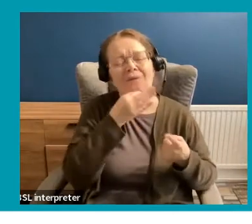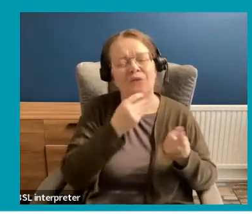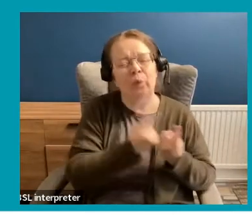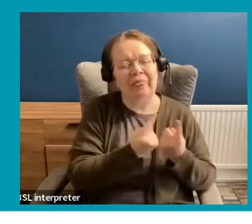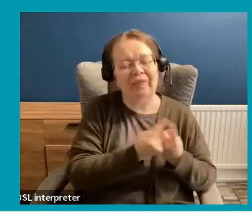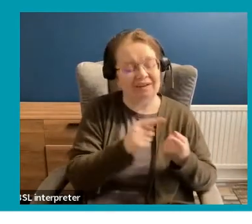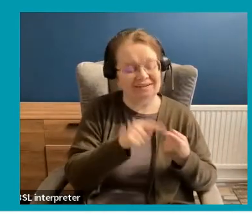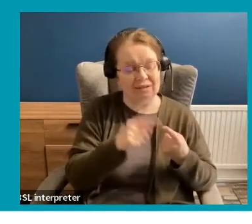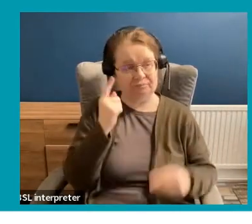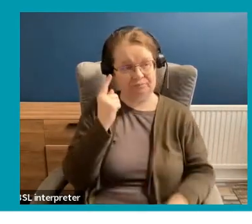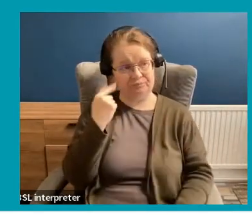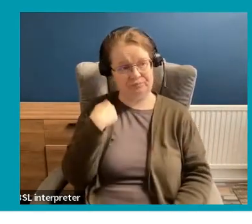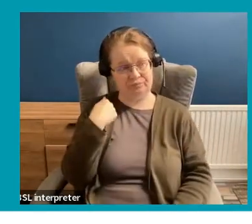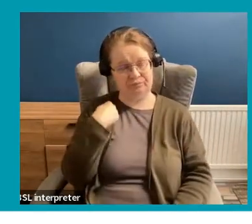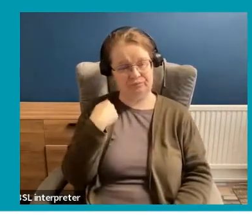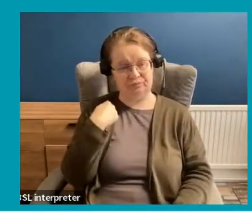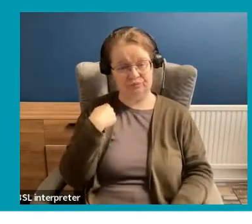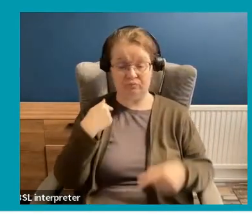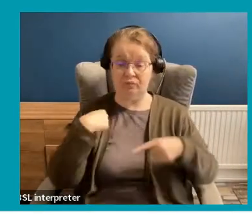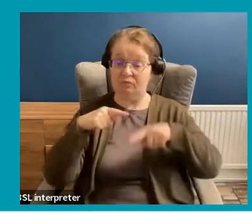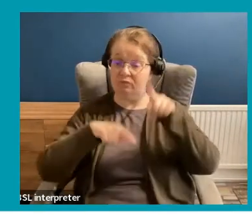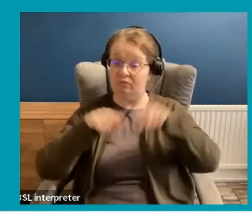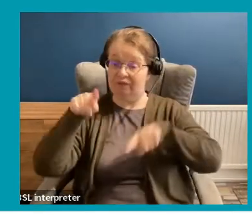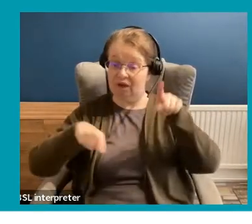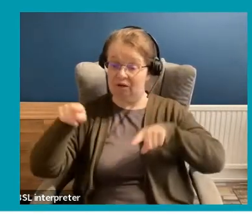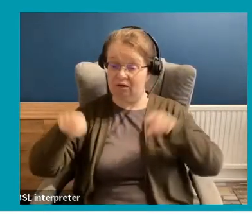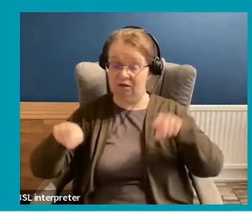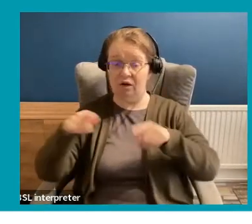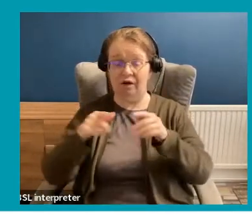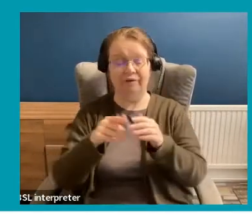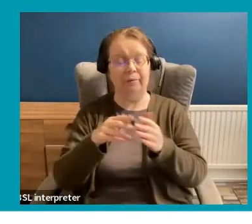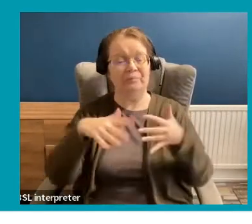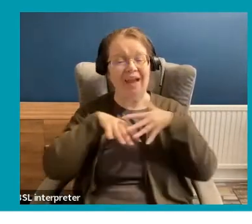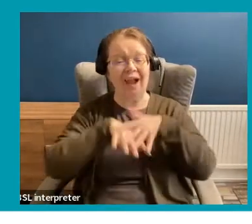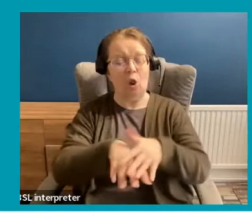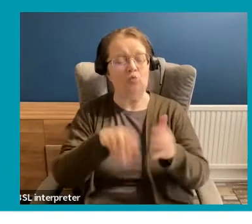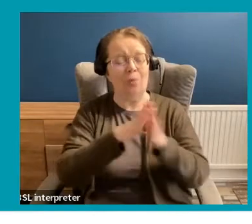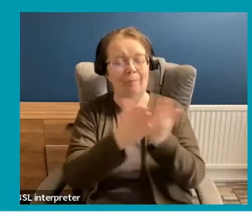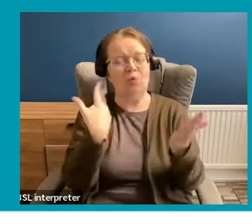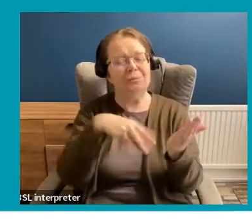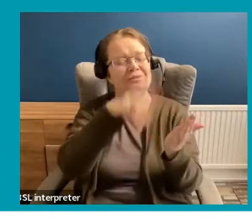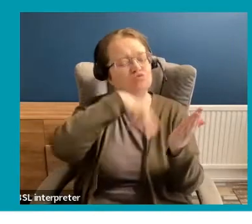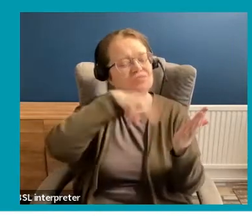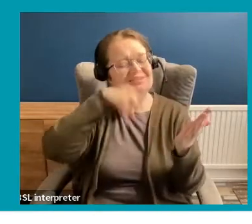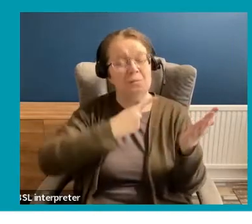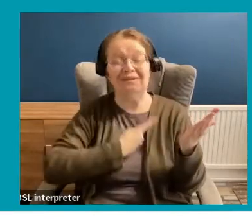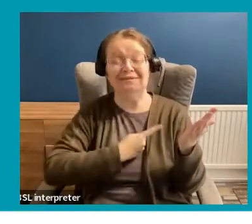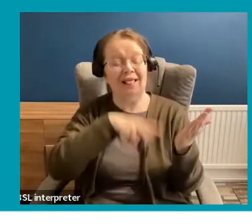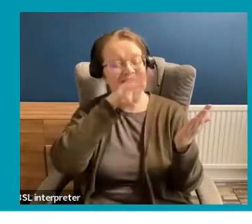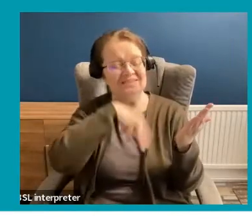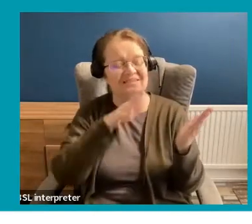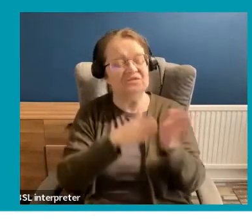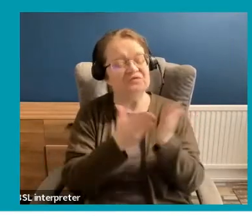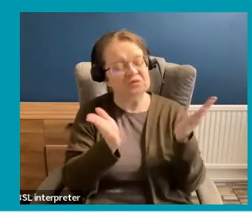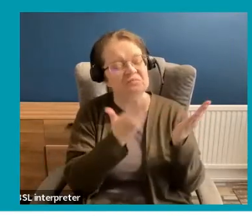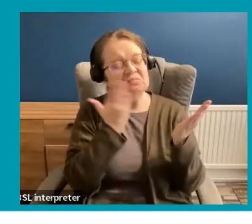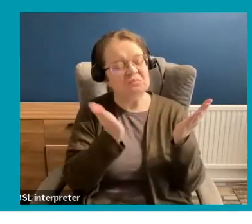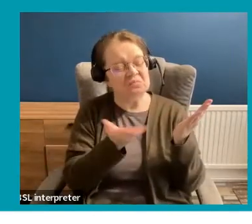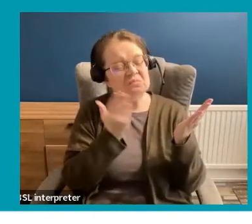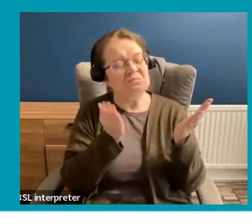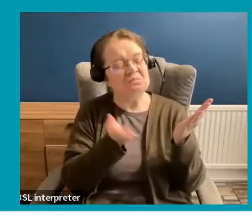When I read diversity and inclusion books myself a lot of the books addressed the why